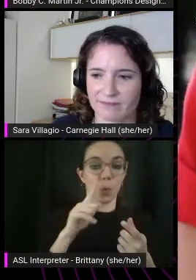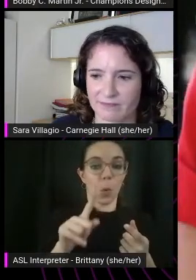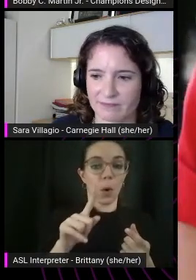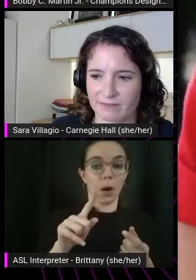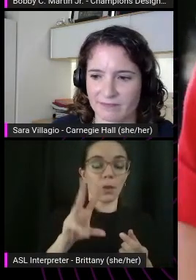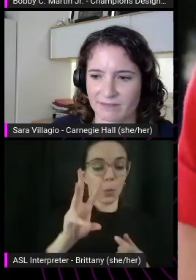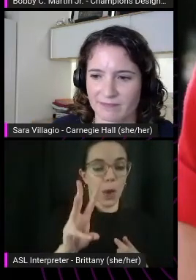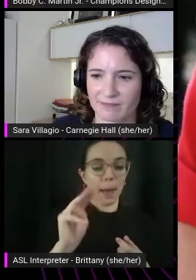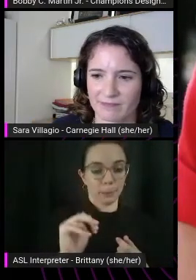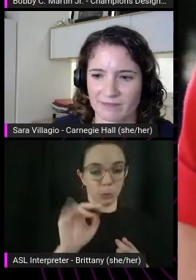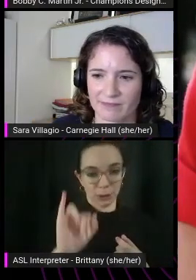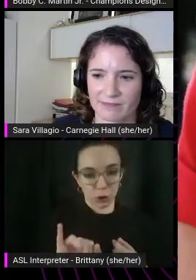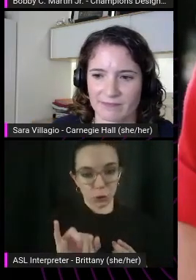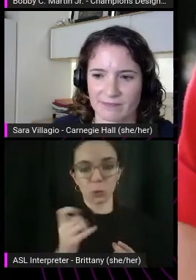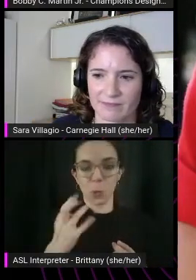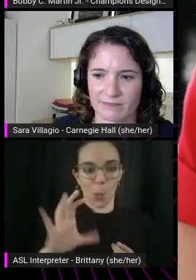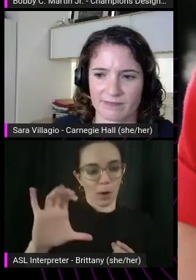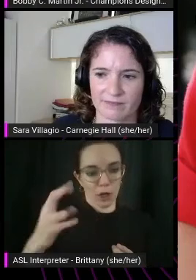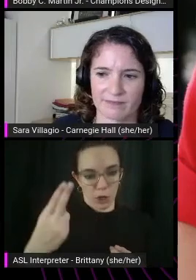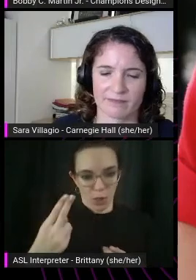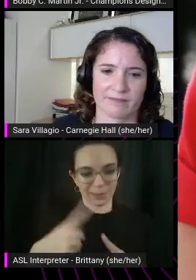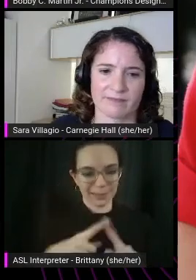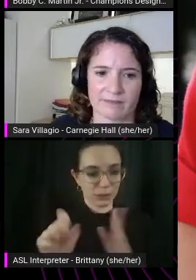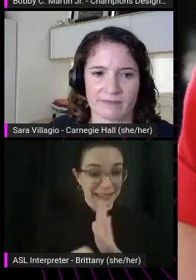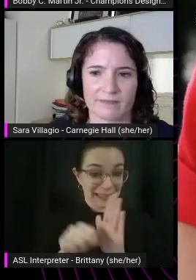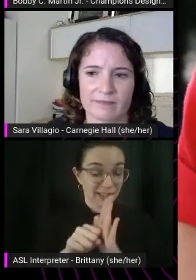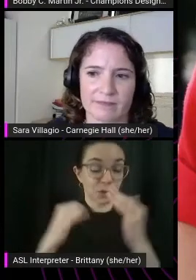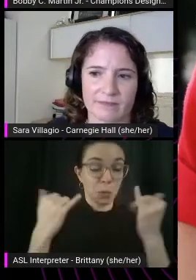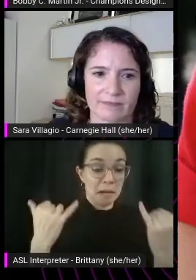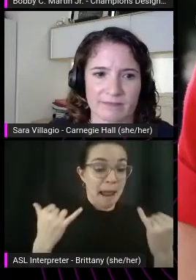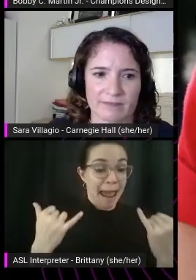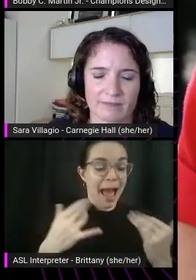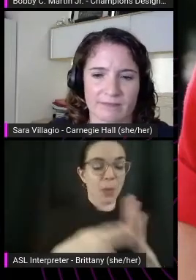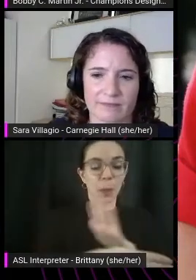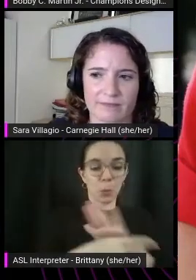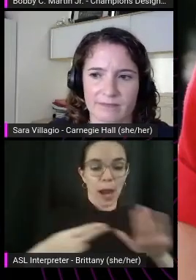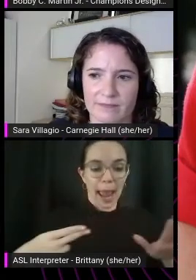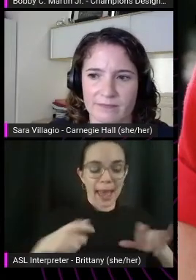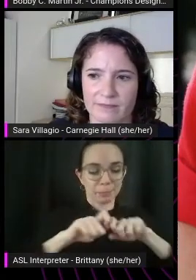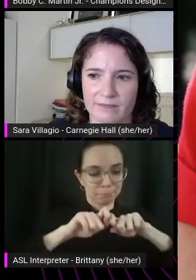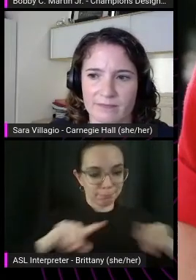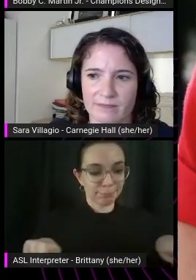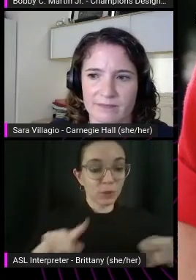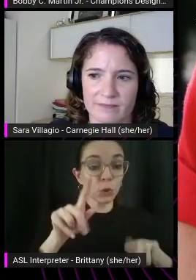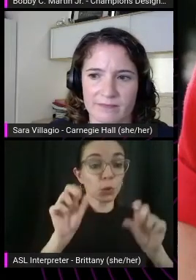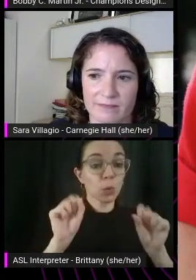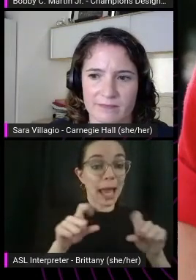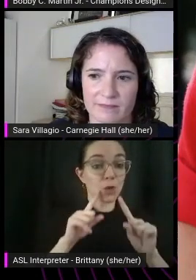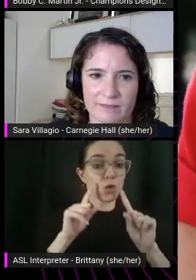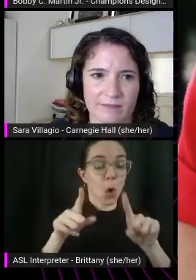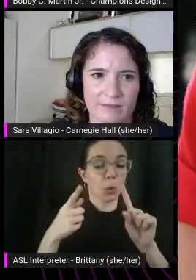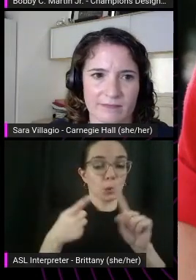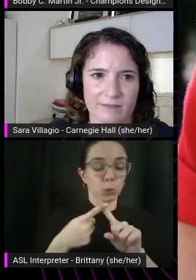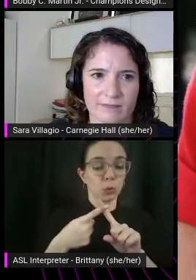And now that the brand has debuted, you're able to go to the Carnegie Hall shop and purchase your own gear,